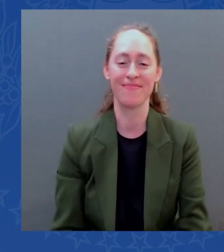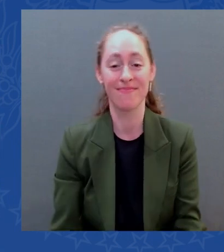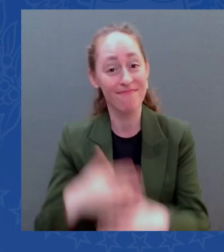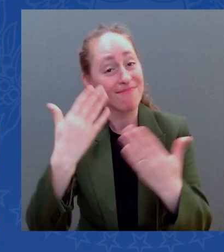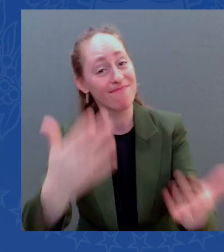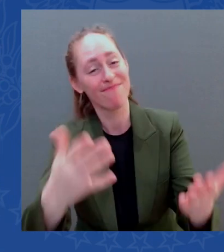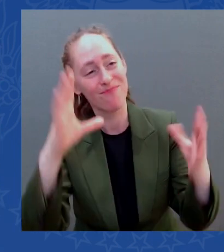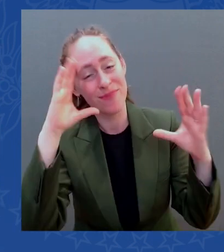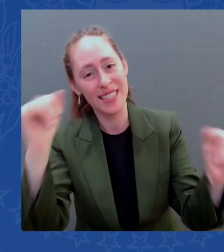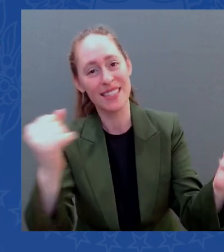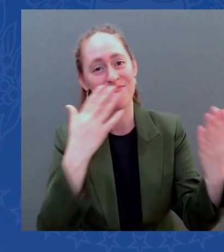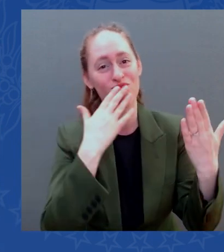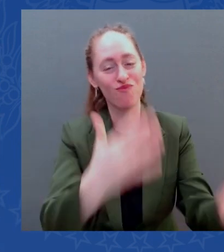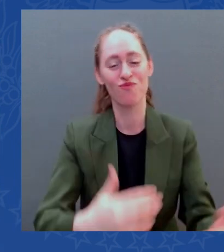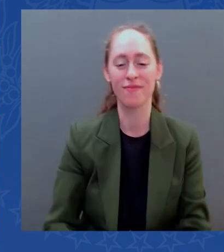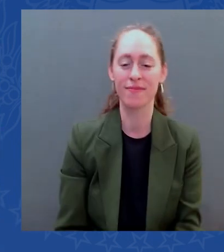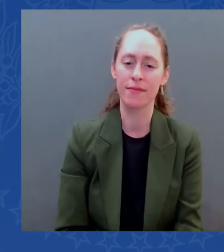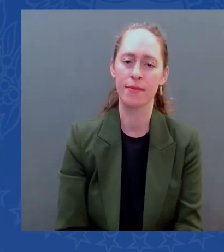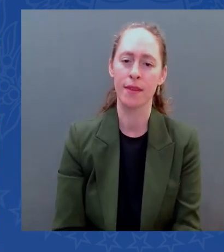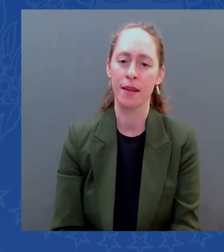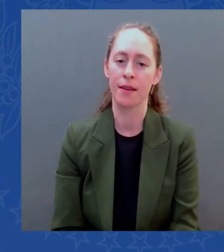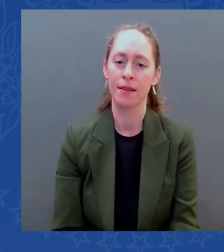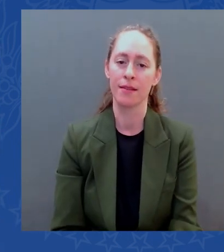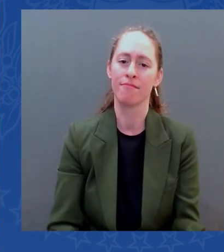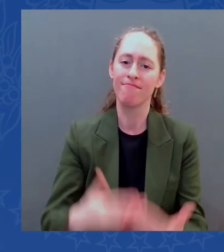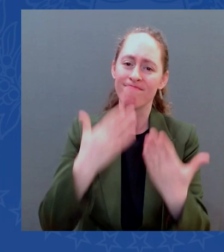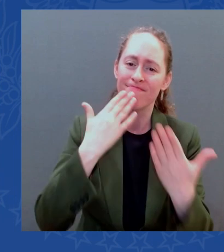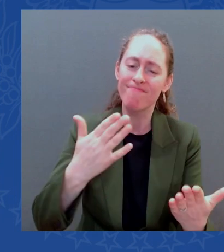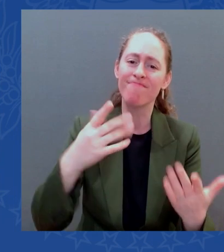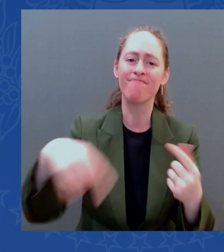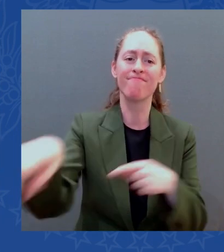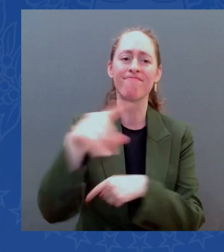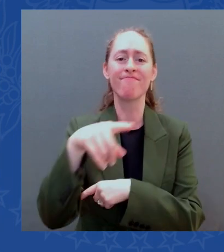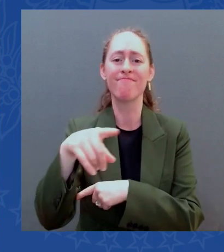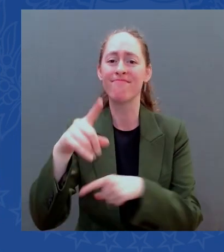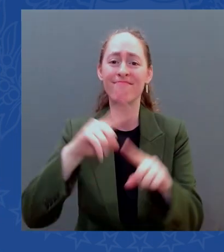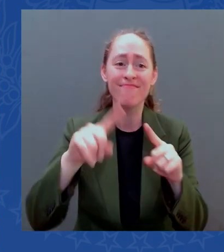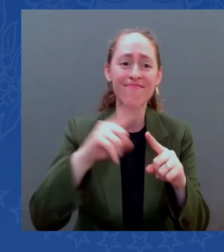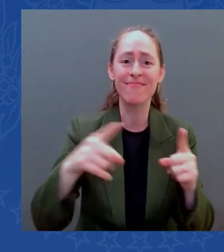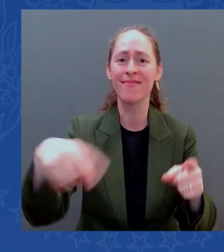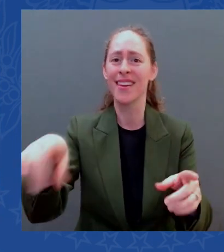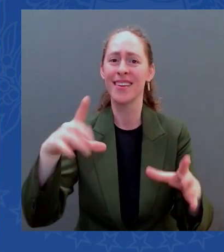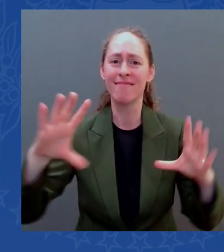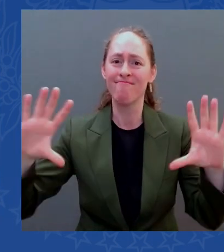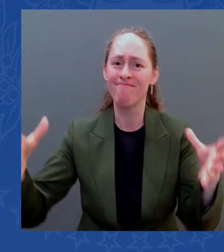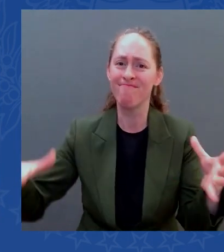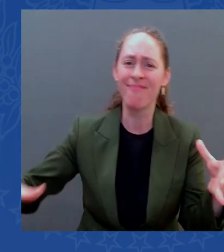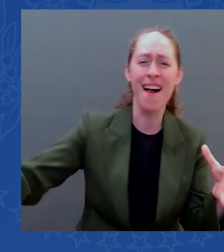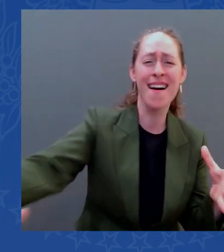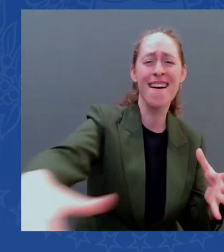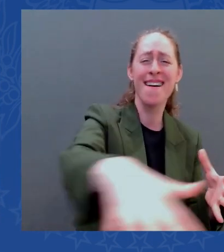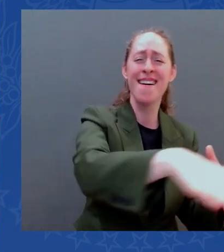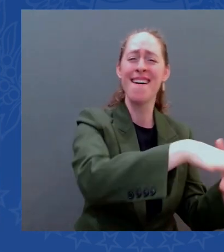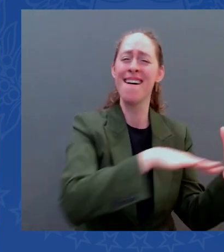we'd like to extend a huge thank you for the invitation and hospitality here today. This is a huge honor to come here to the White House.